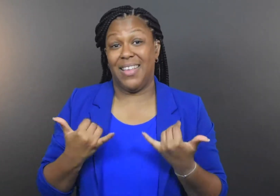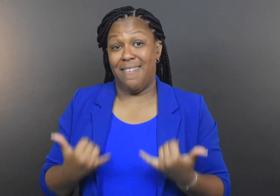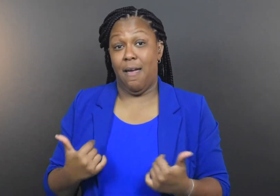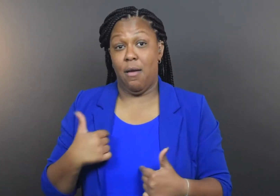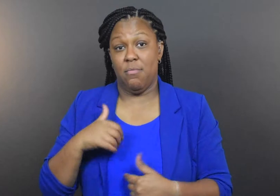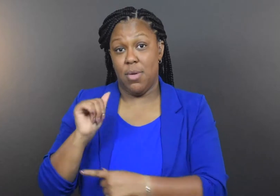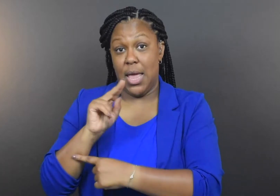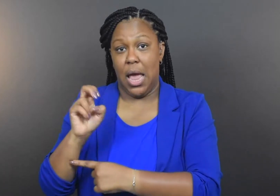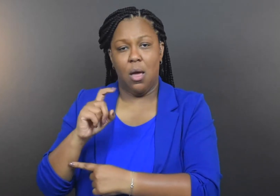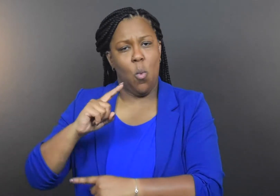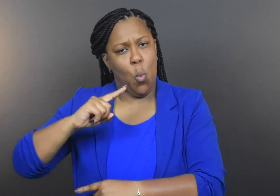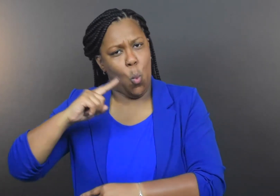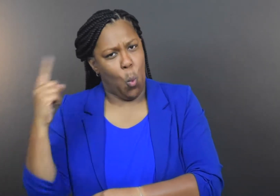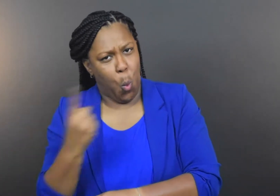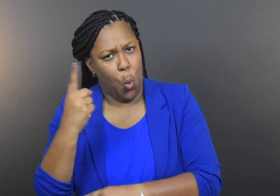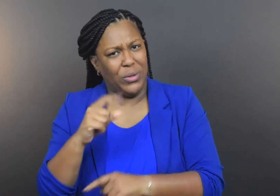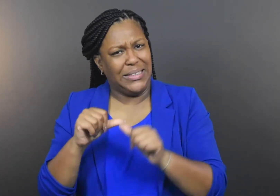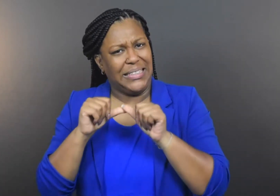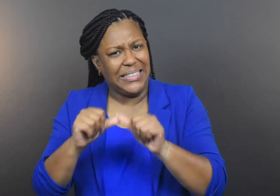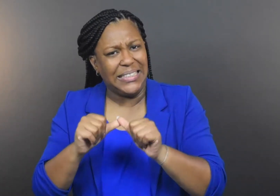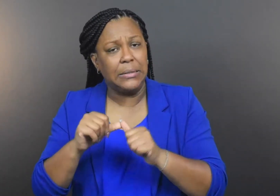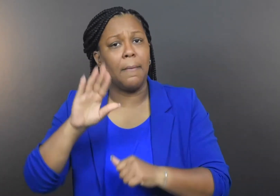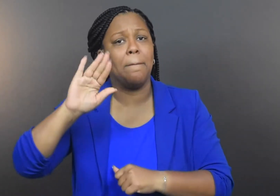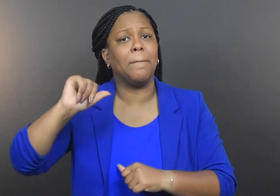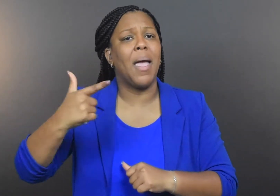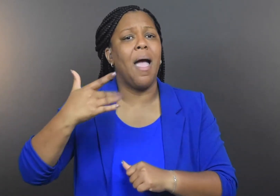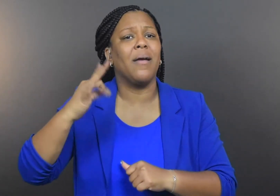Now, Anne always keeps a bag packed for deployments.